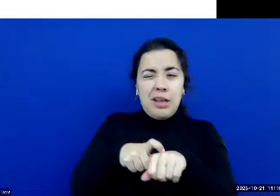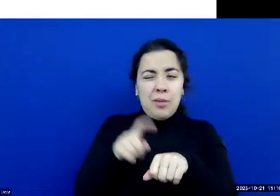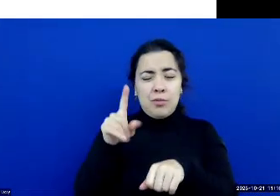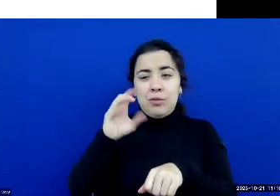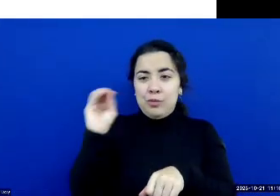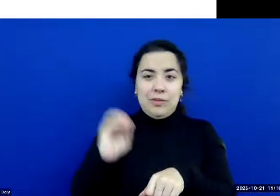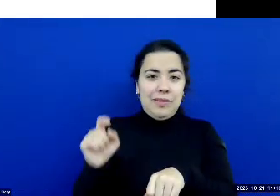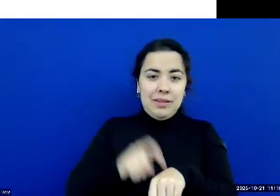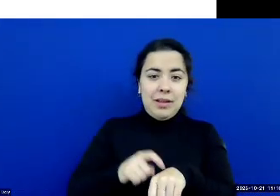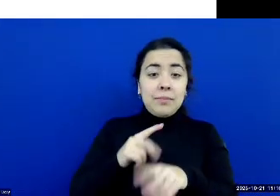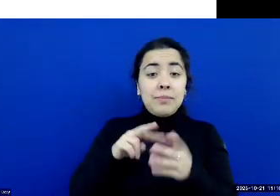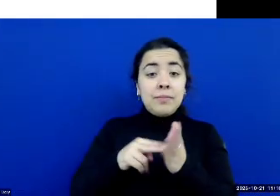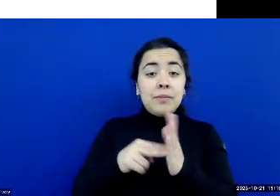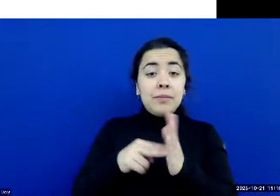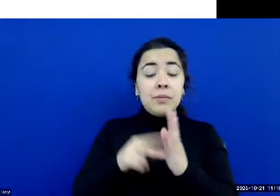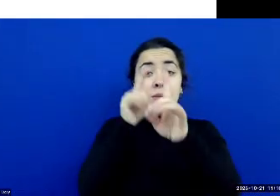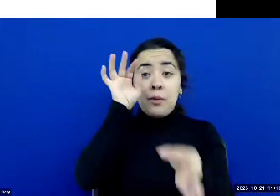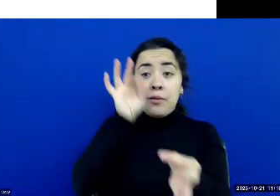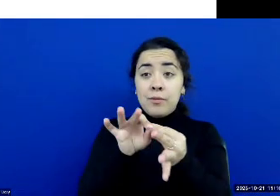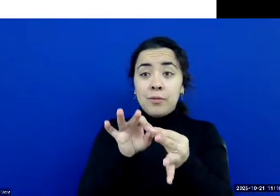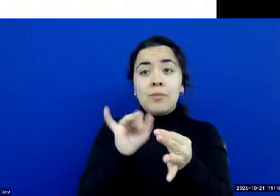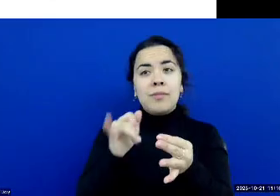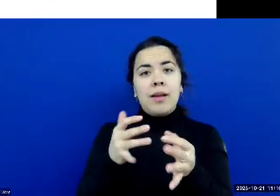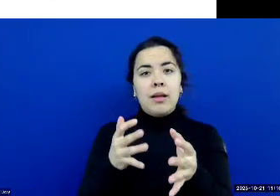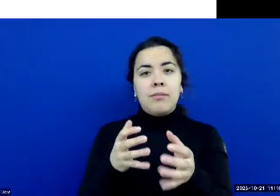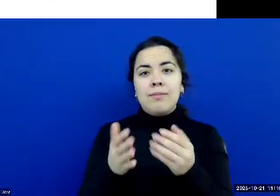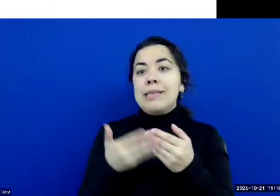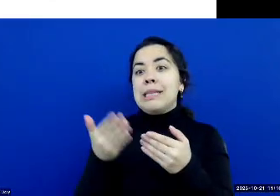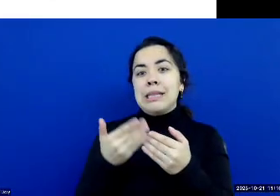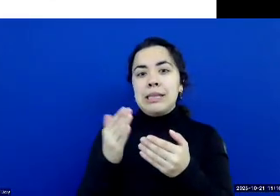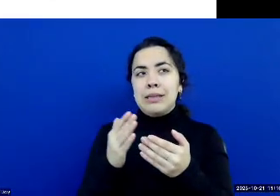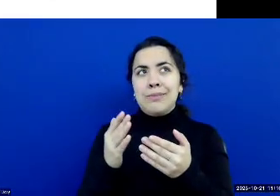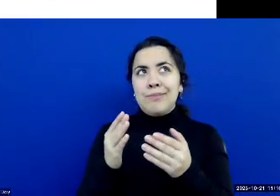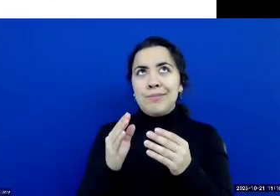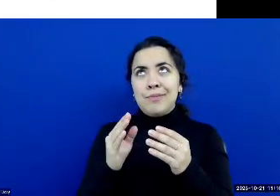Kathleen DeForest: So, striving for perfection became very quickly.